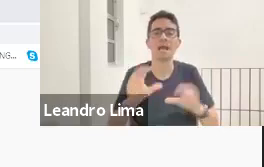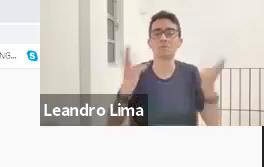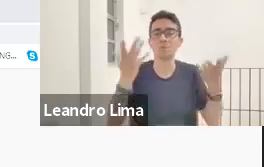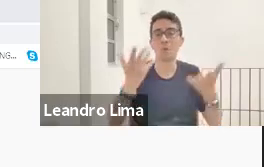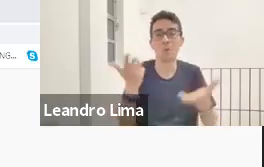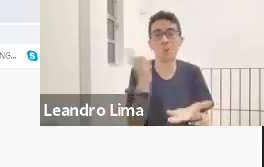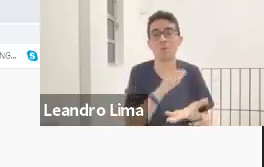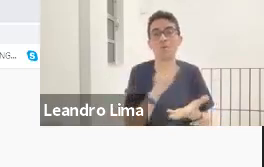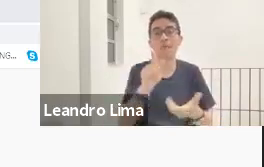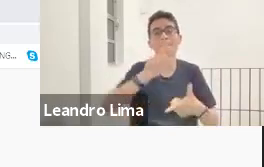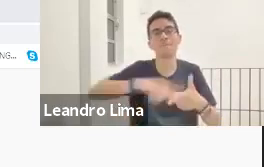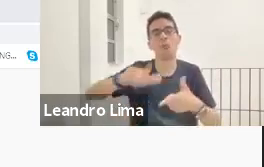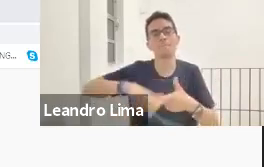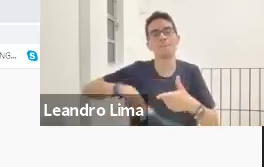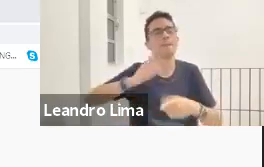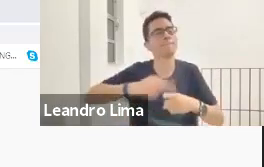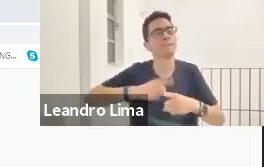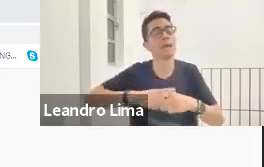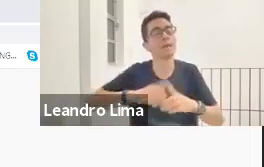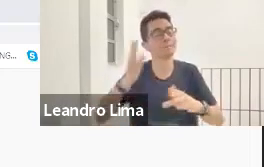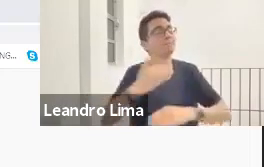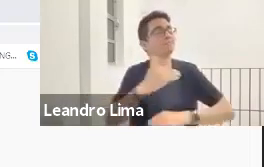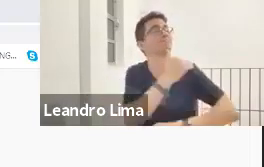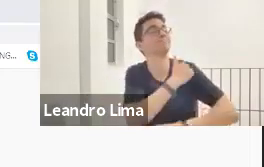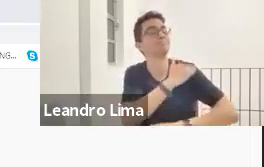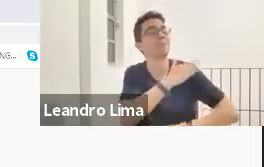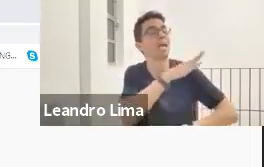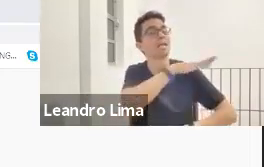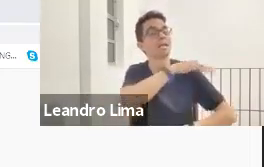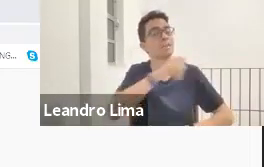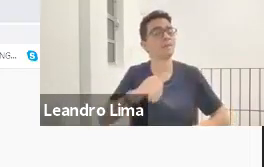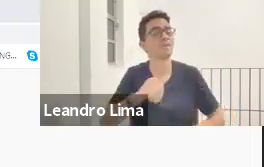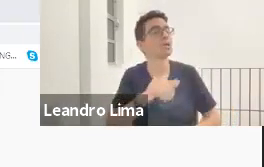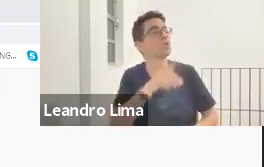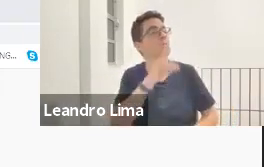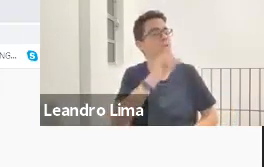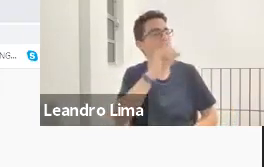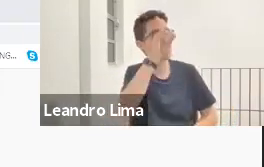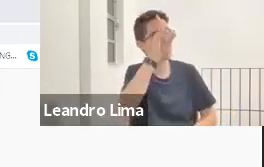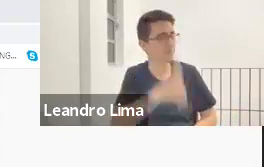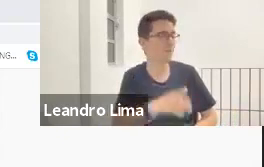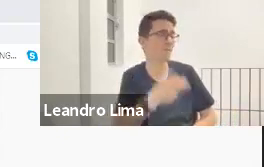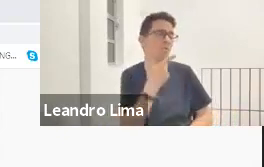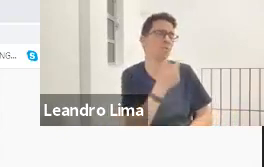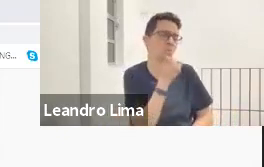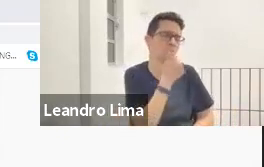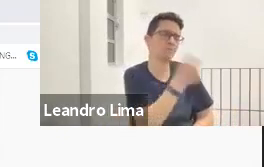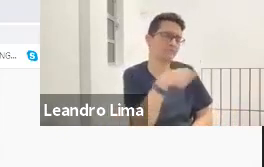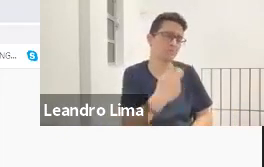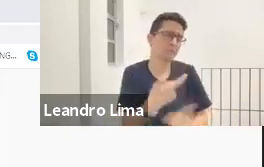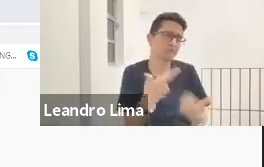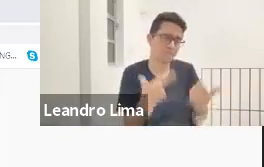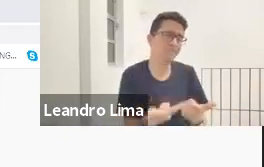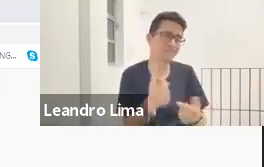medications always thought I was a pain in the ass. And as have dNS and my college as have dNS and my college of education.